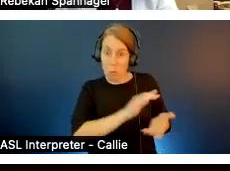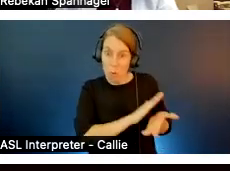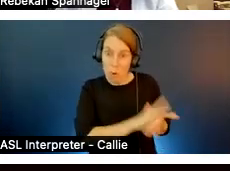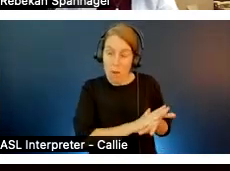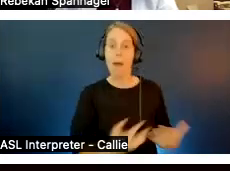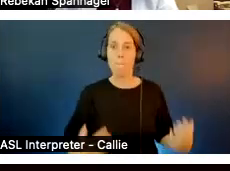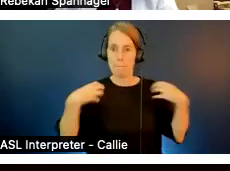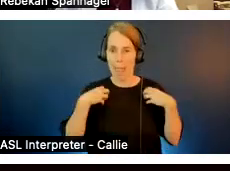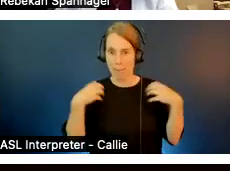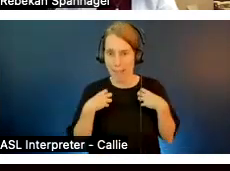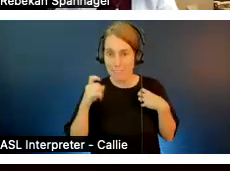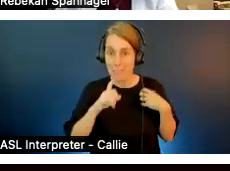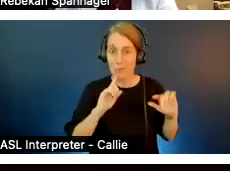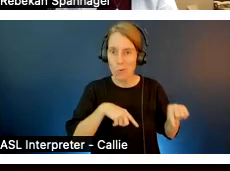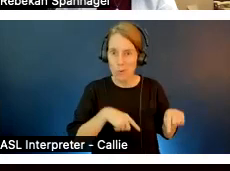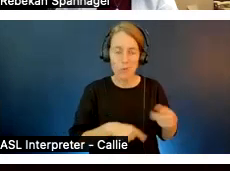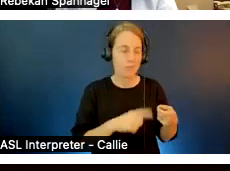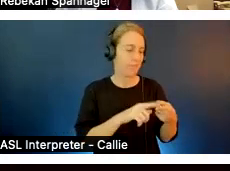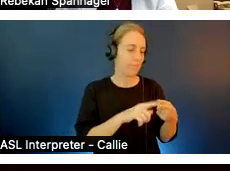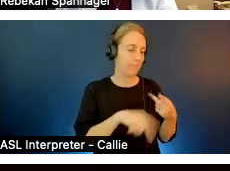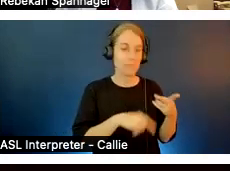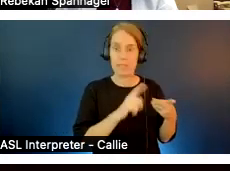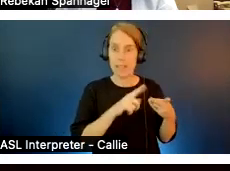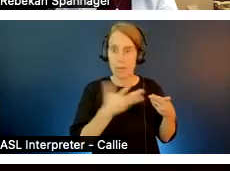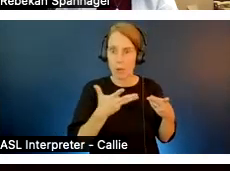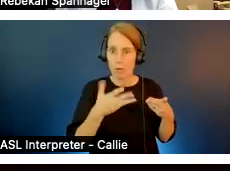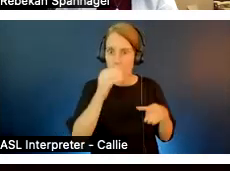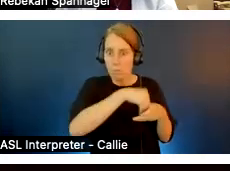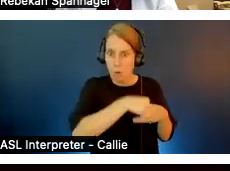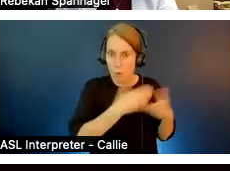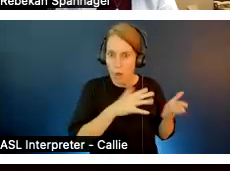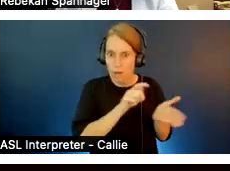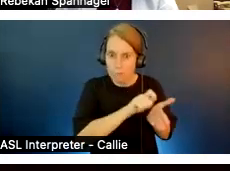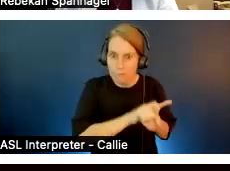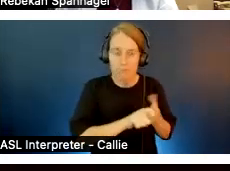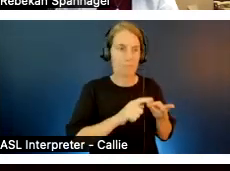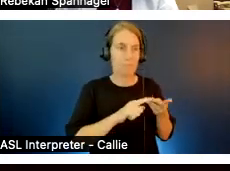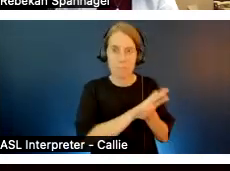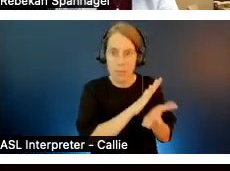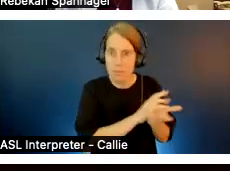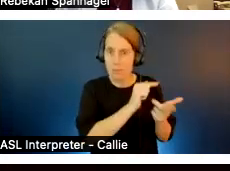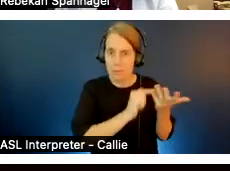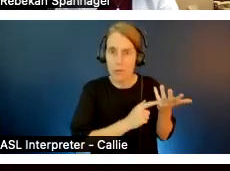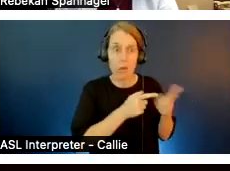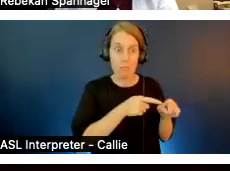constantly questioning as your child ages what you need to know um adjustments need to that need to